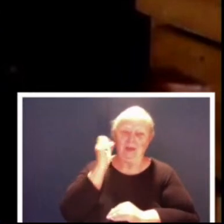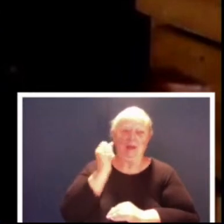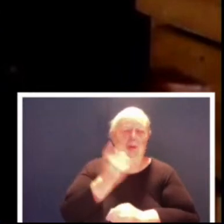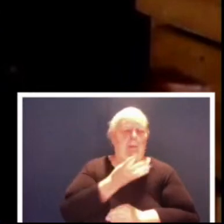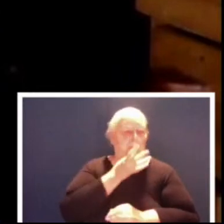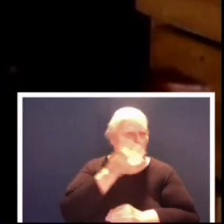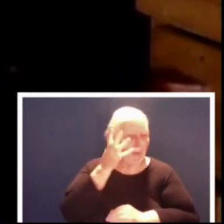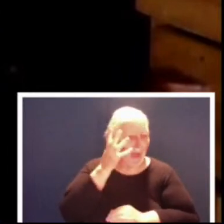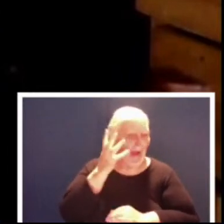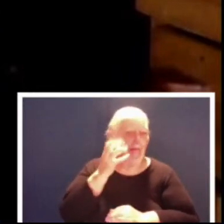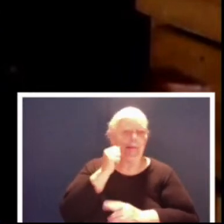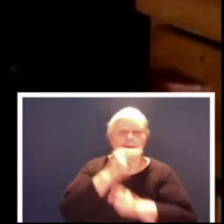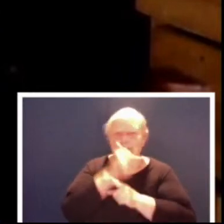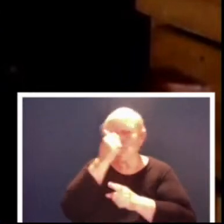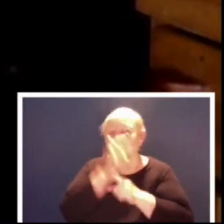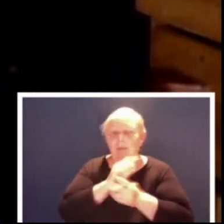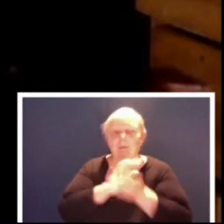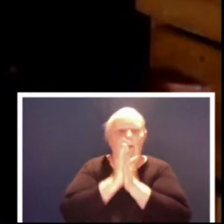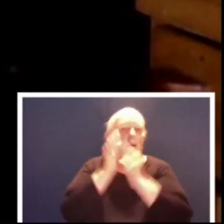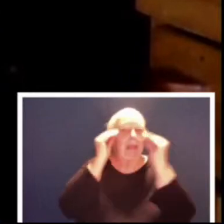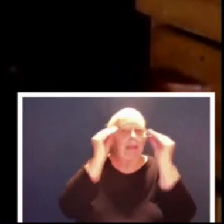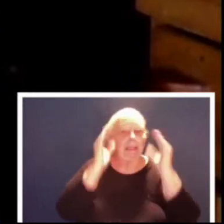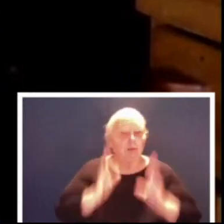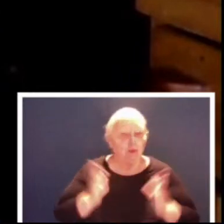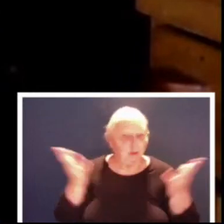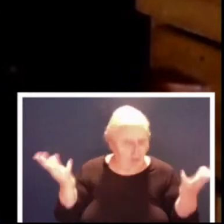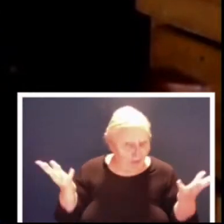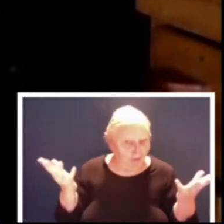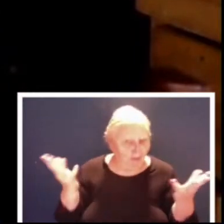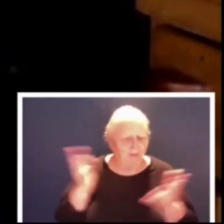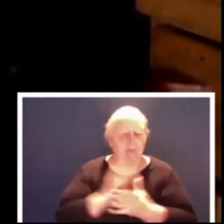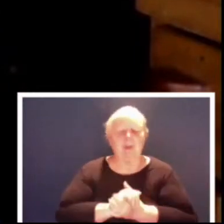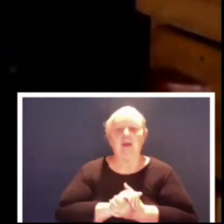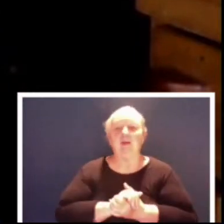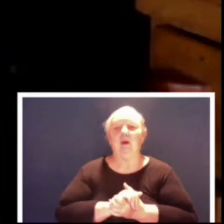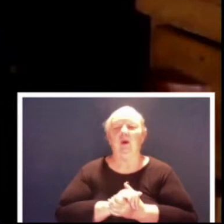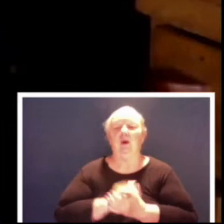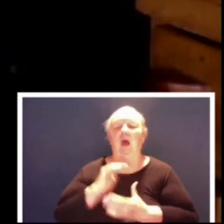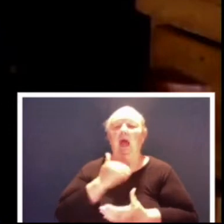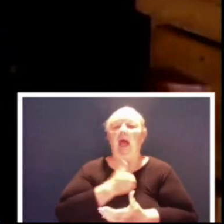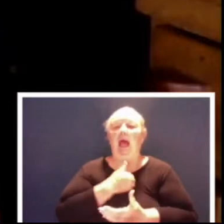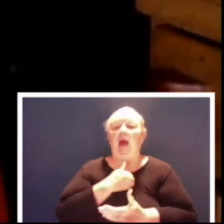So, our institutions are going through a serious stress test right now.